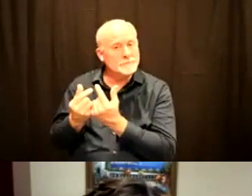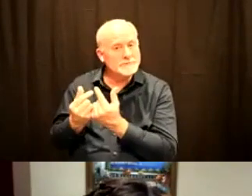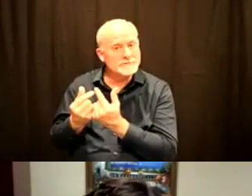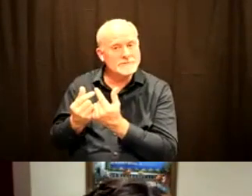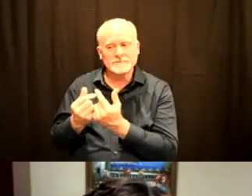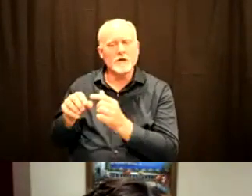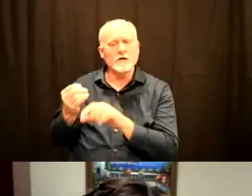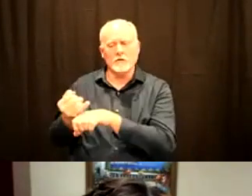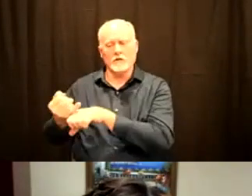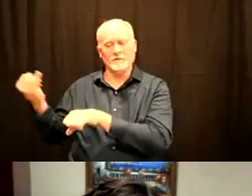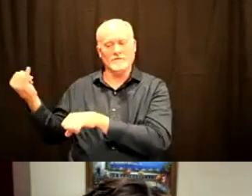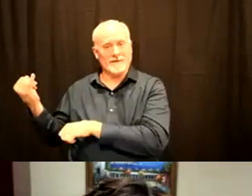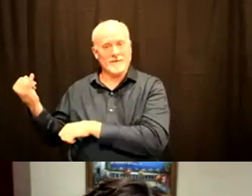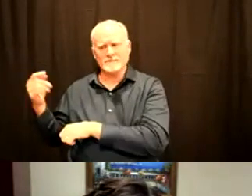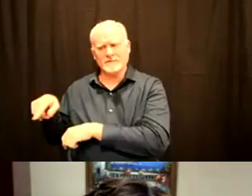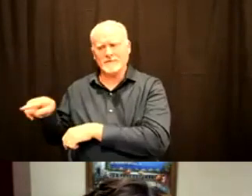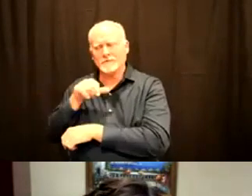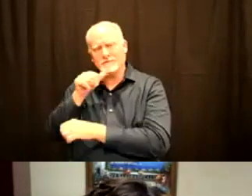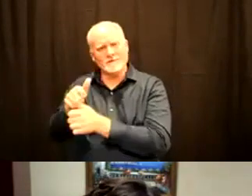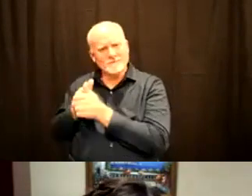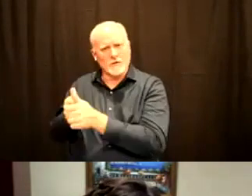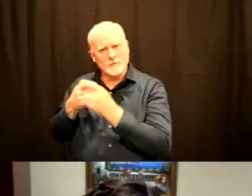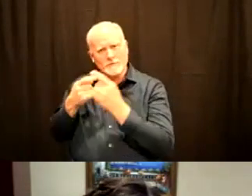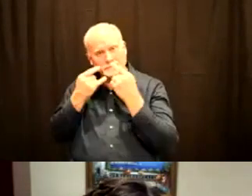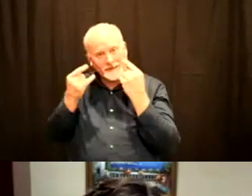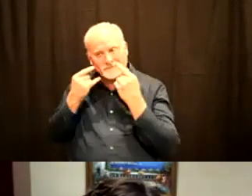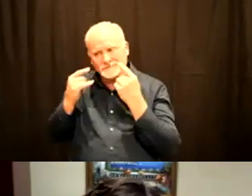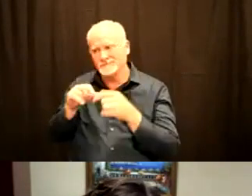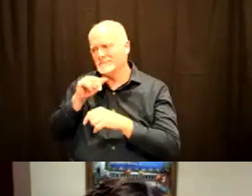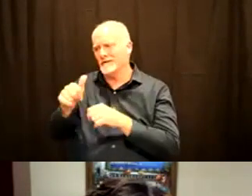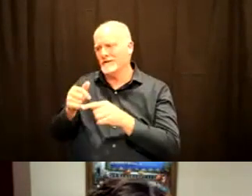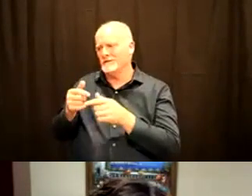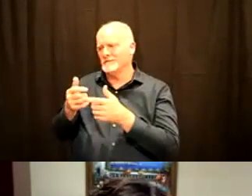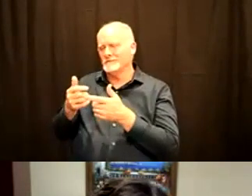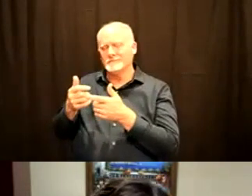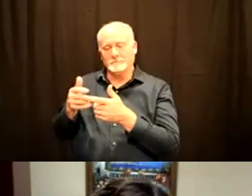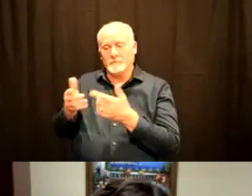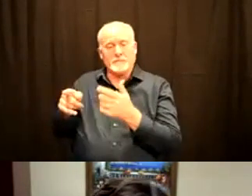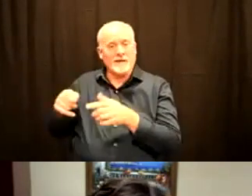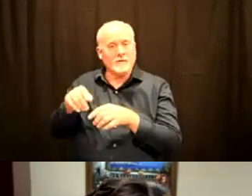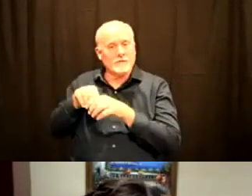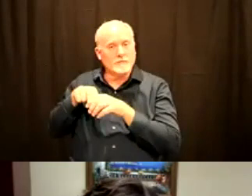campus and maybe not following their their masking guidelines or riding in cars together or having a